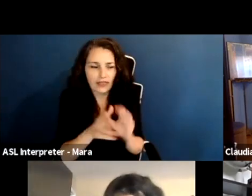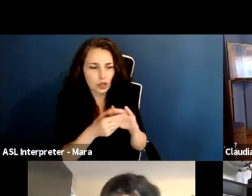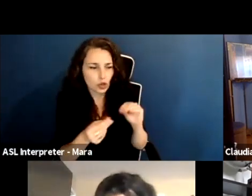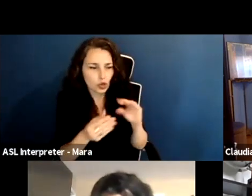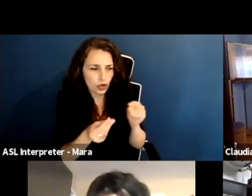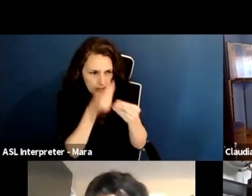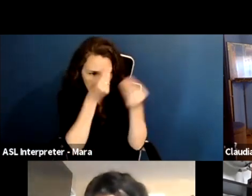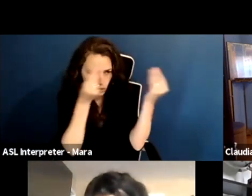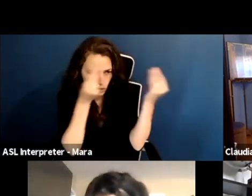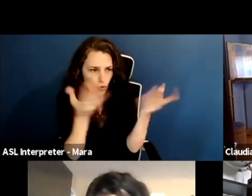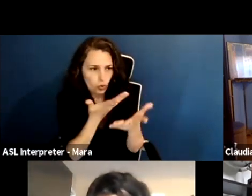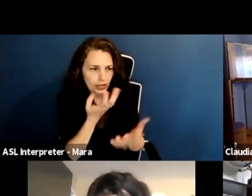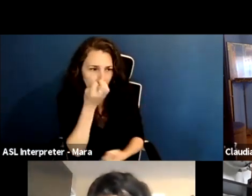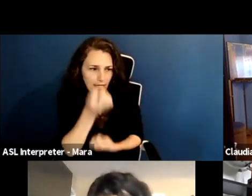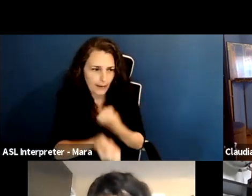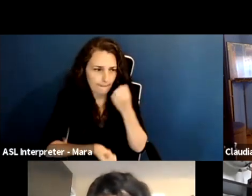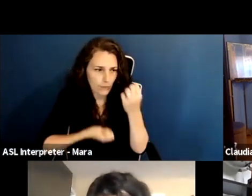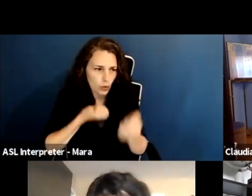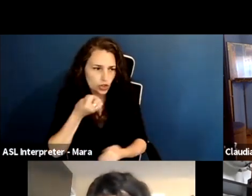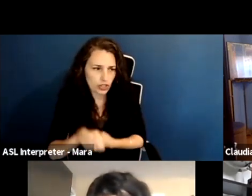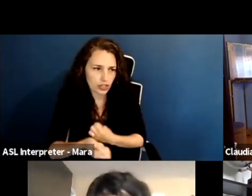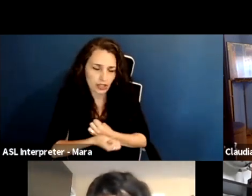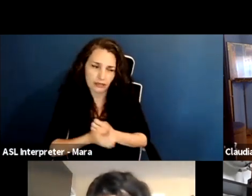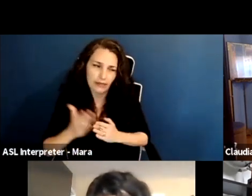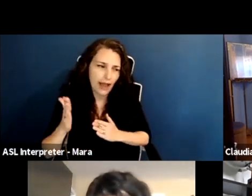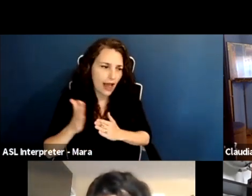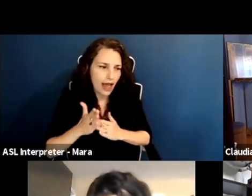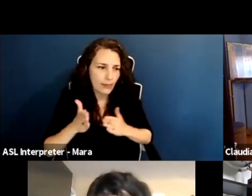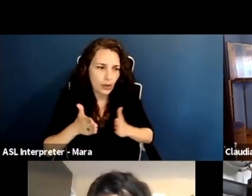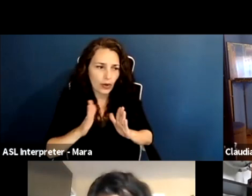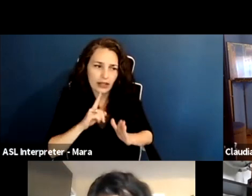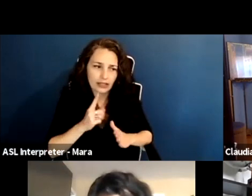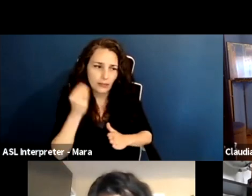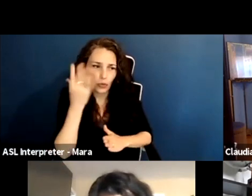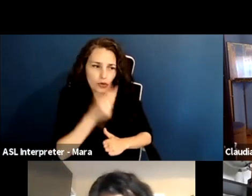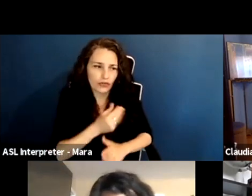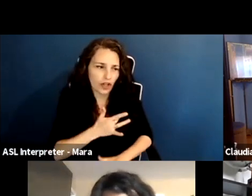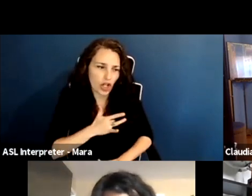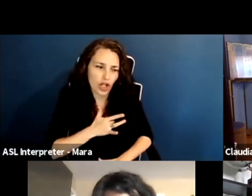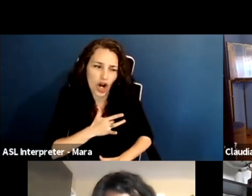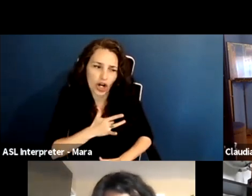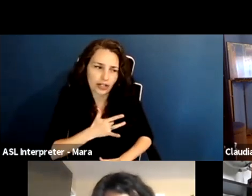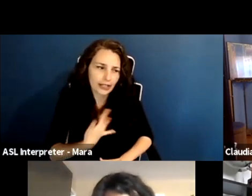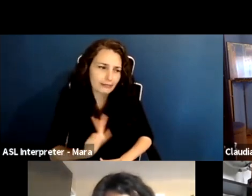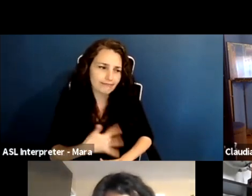that can be beautiful and heartfelt and leave a person inspired and willing to